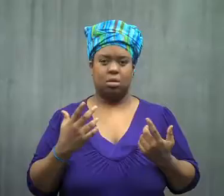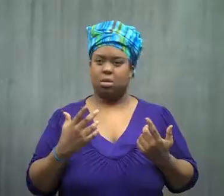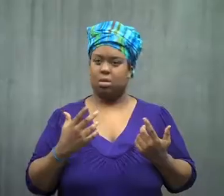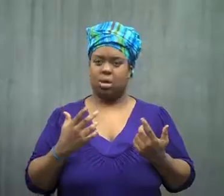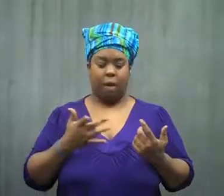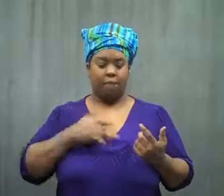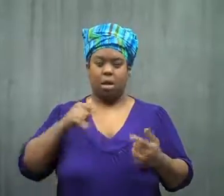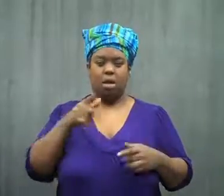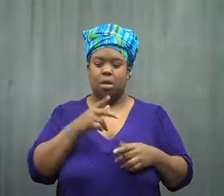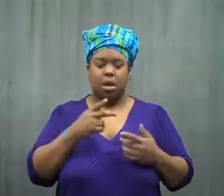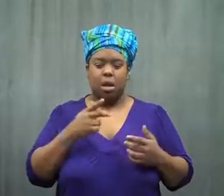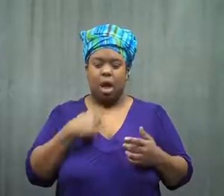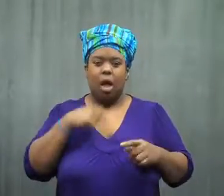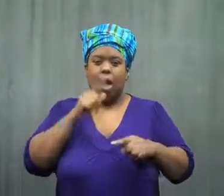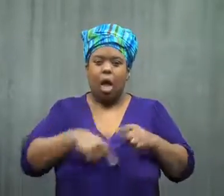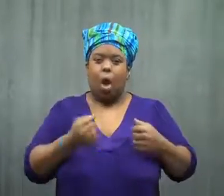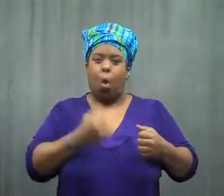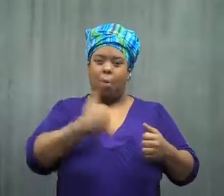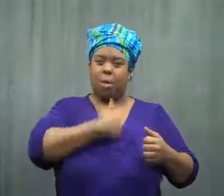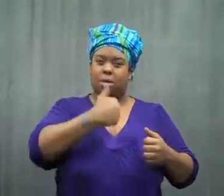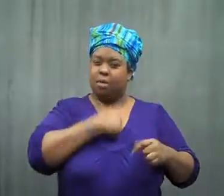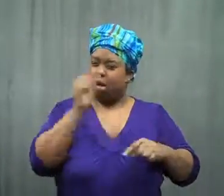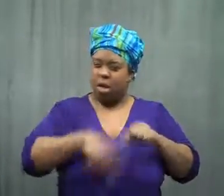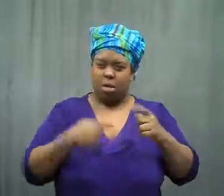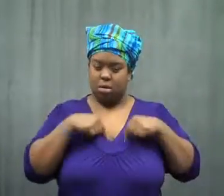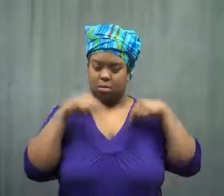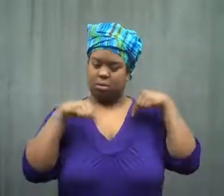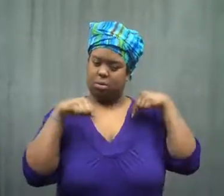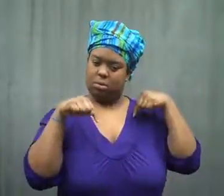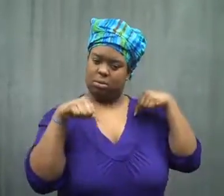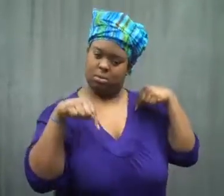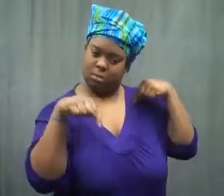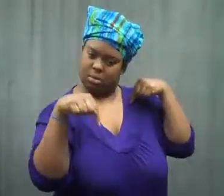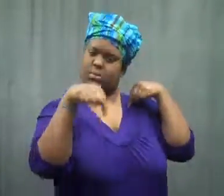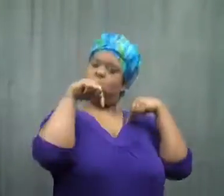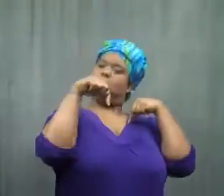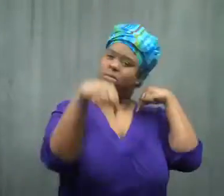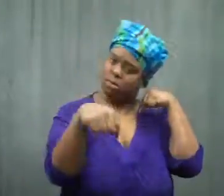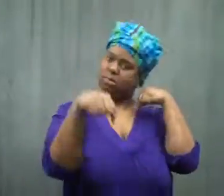I just can't hold myself back, I sort of skip forward a bit and back with the motion of the bus.